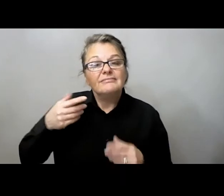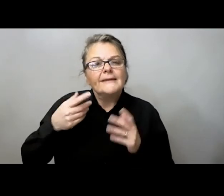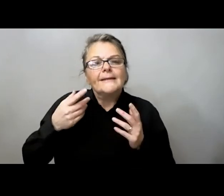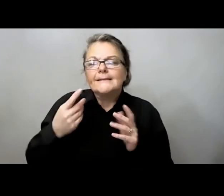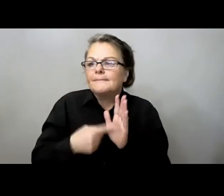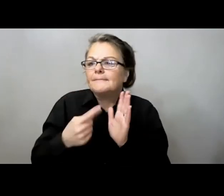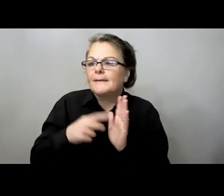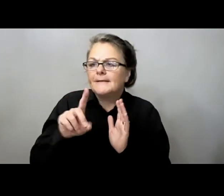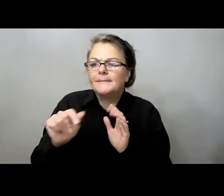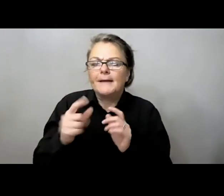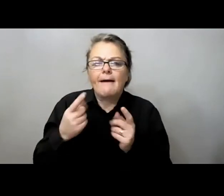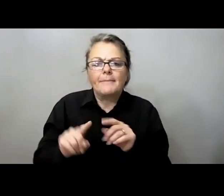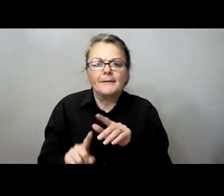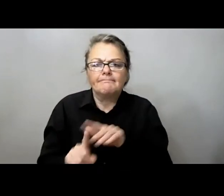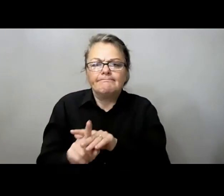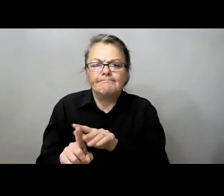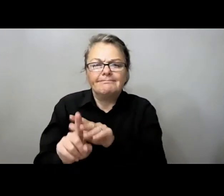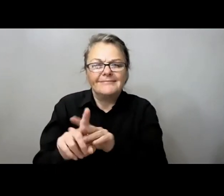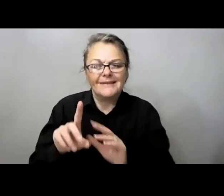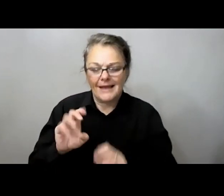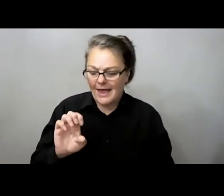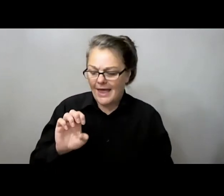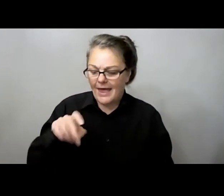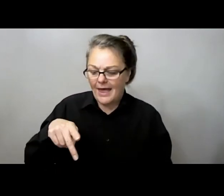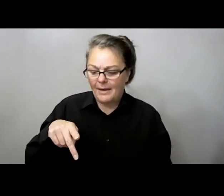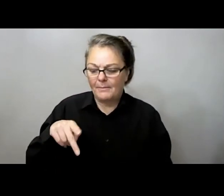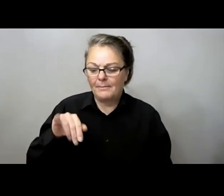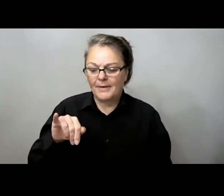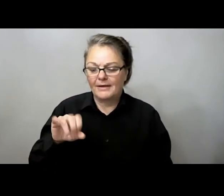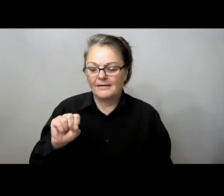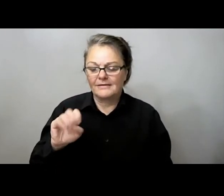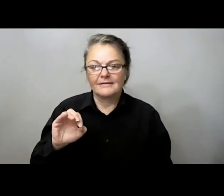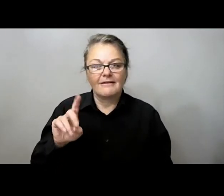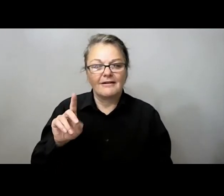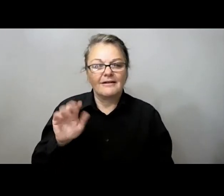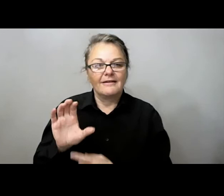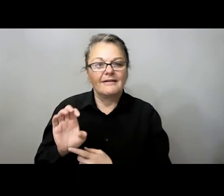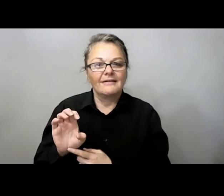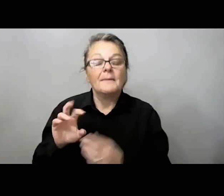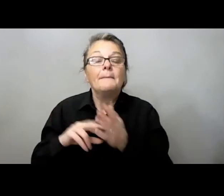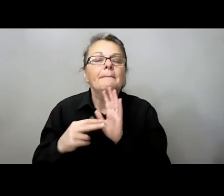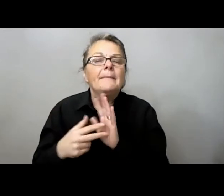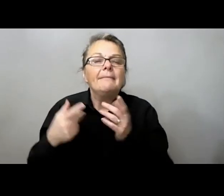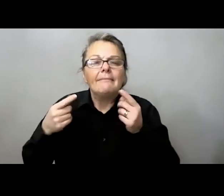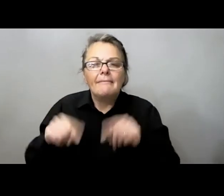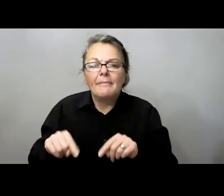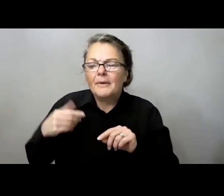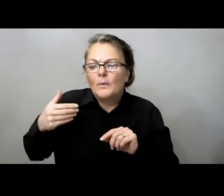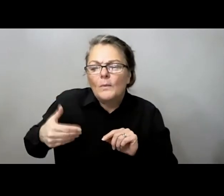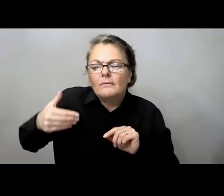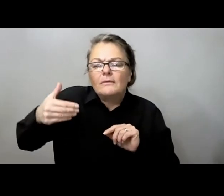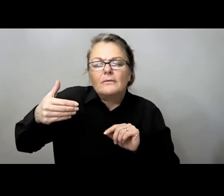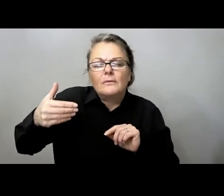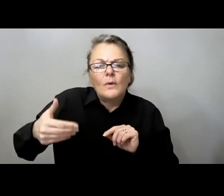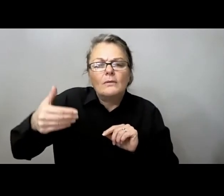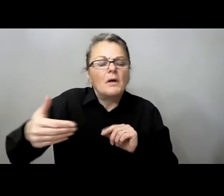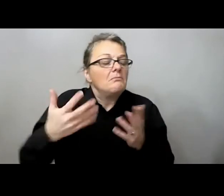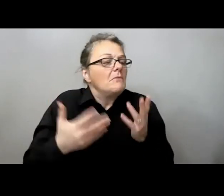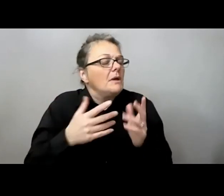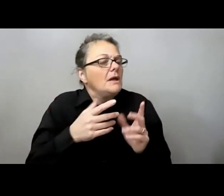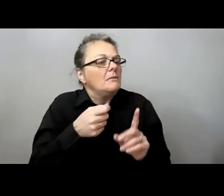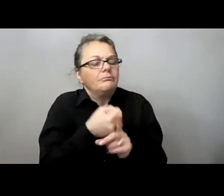WHICH MEANS MAYBE THE DISABILITY ONLY IMPACTS YOUR LIFE OR IMPACTS YOU OR EXPRESSES ITSELF